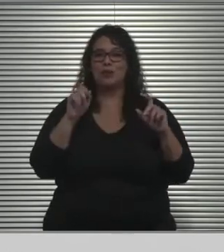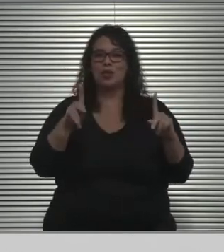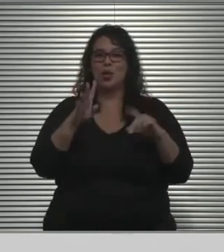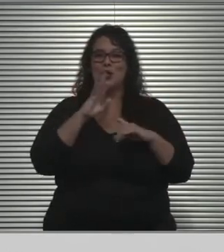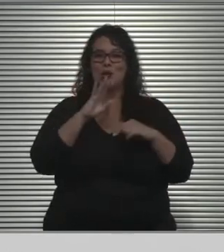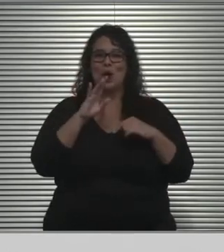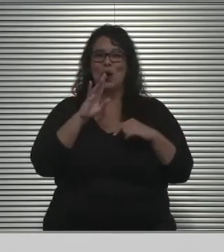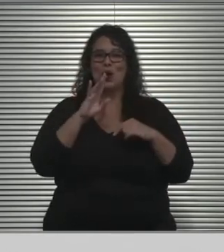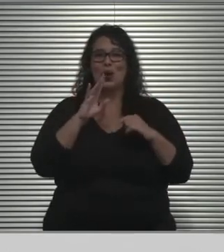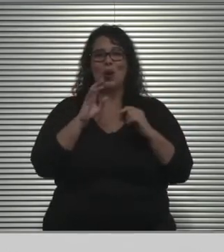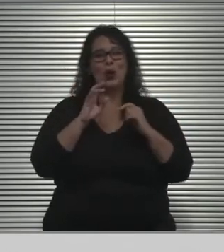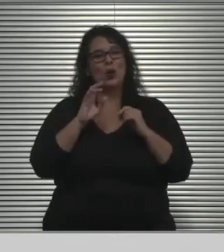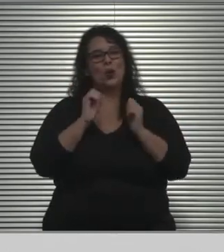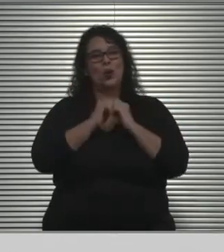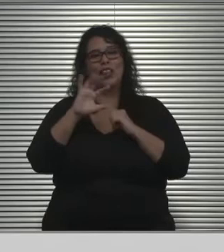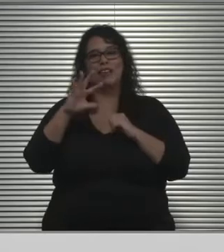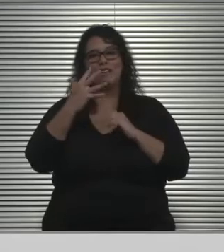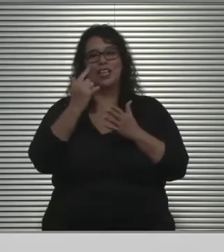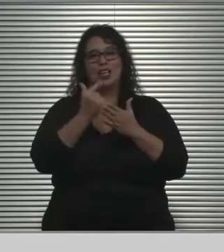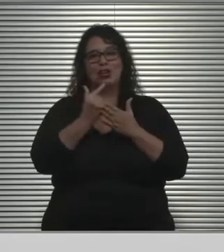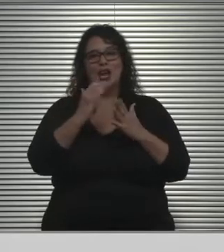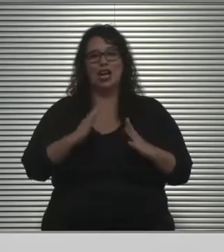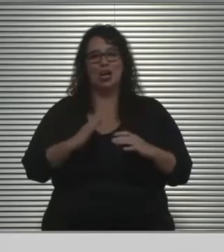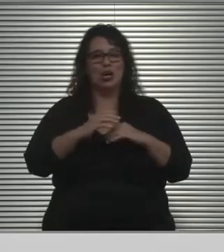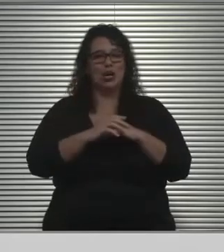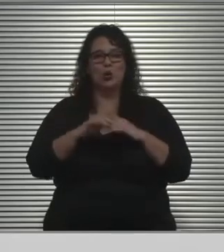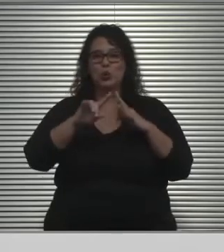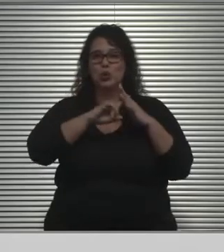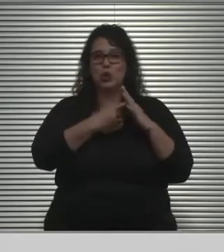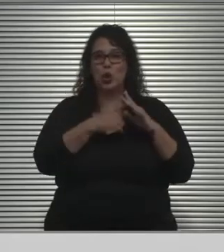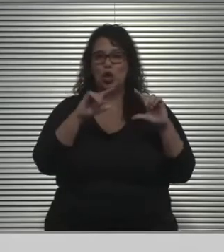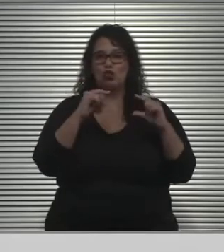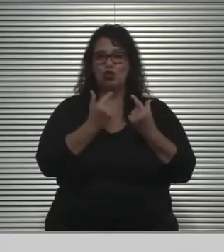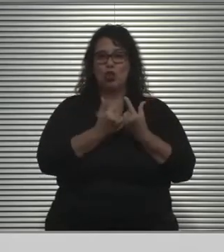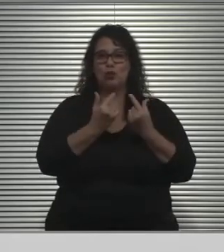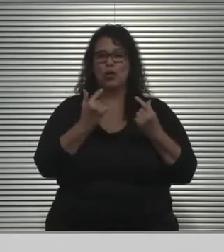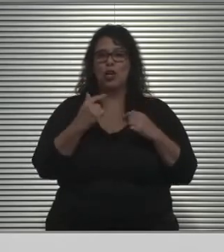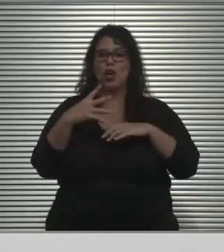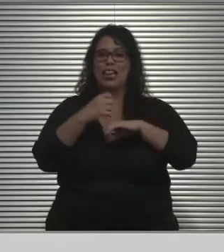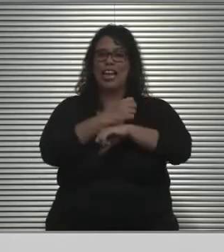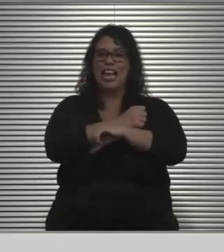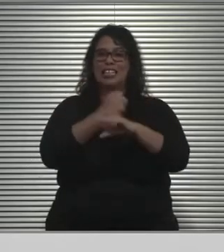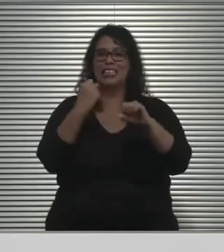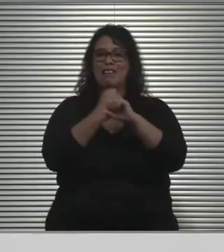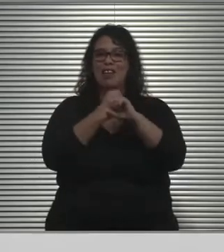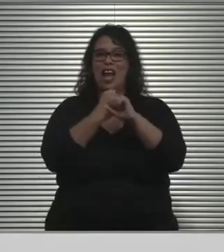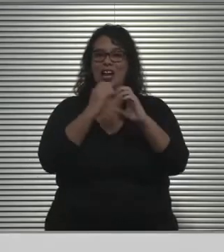from the Ecto Herrera, who has started a group called The Cancer Fighters supported by her mother